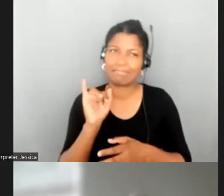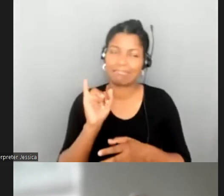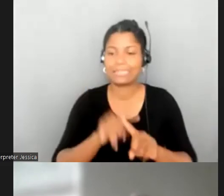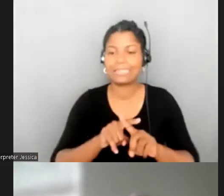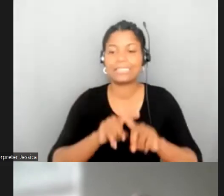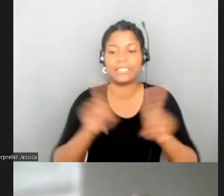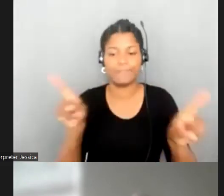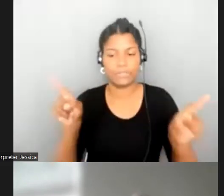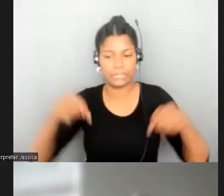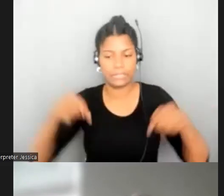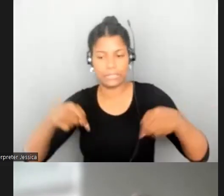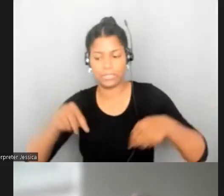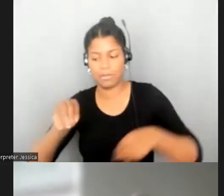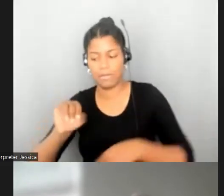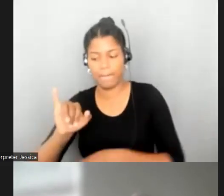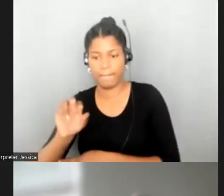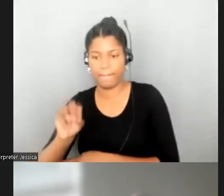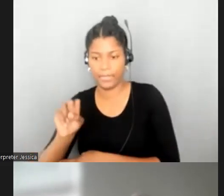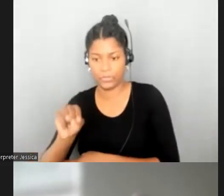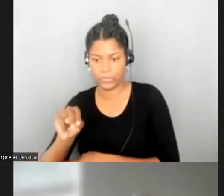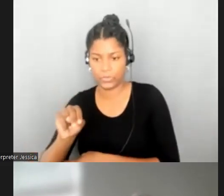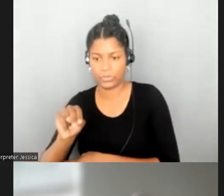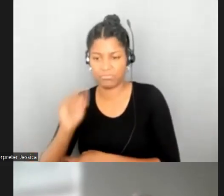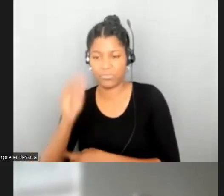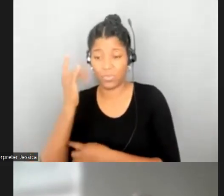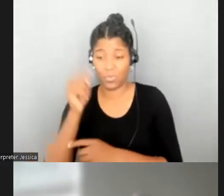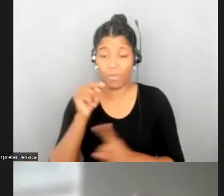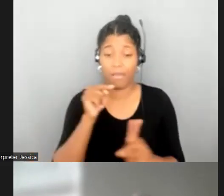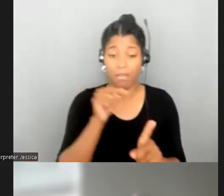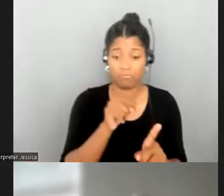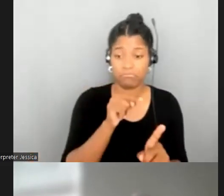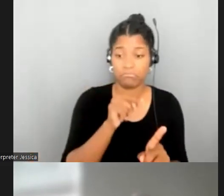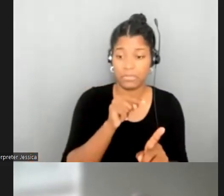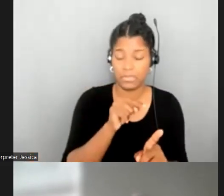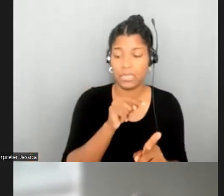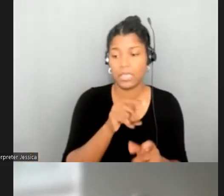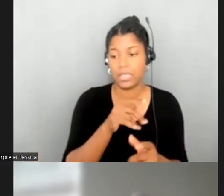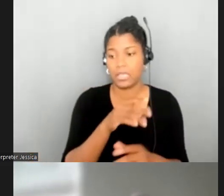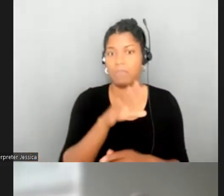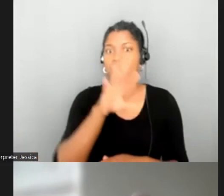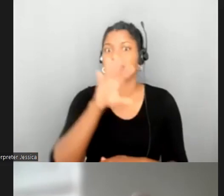because the case managers are very, very involved.